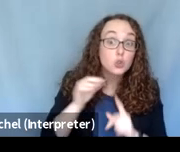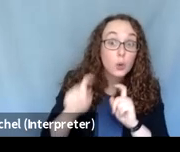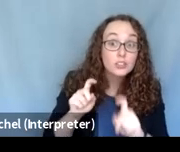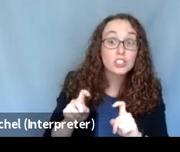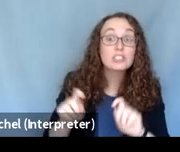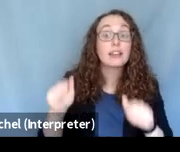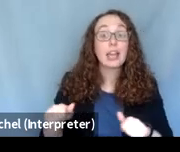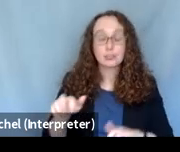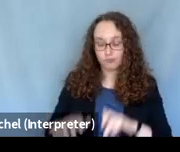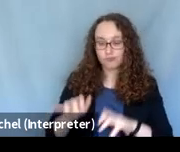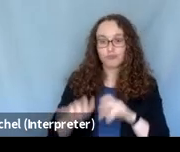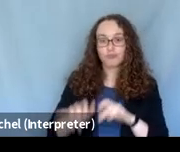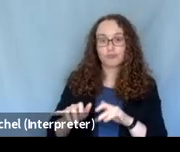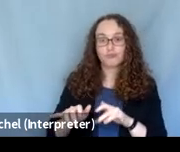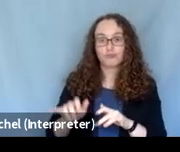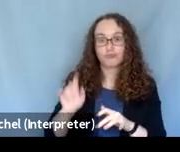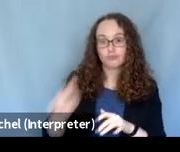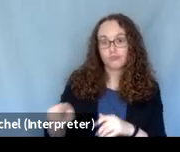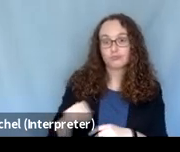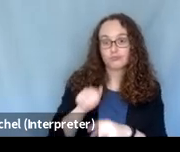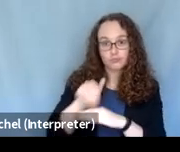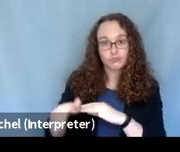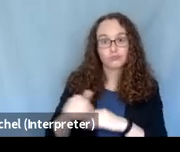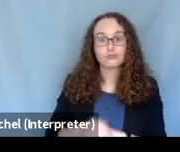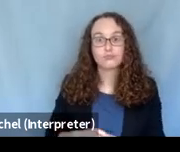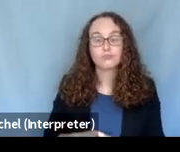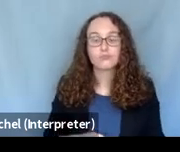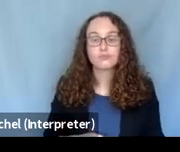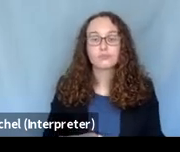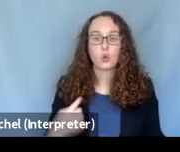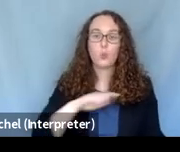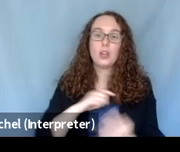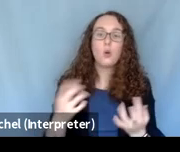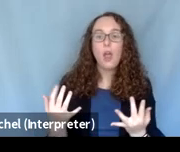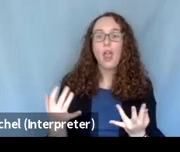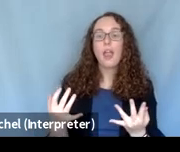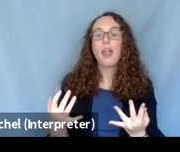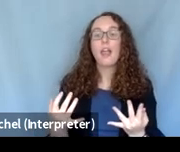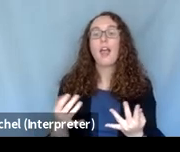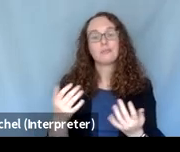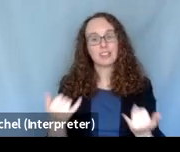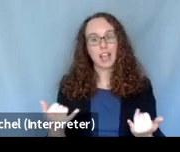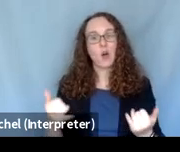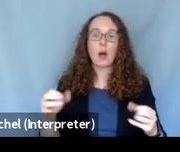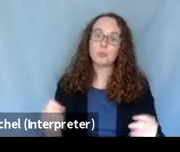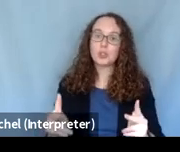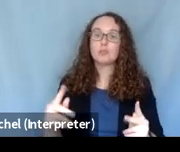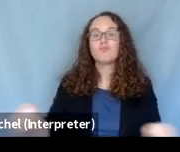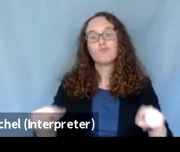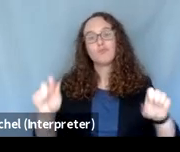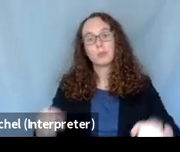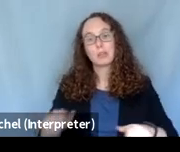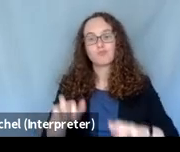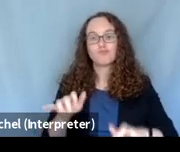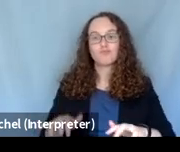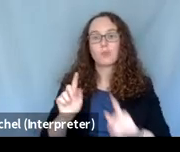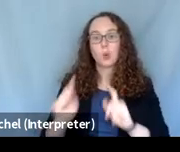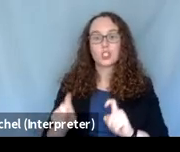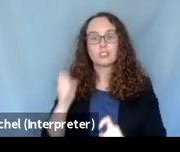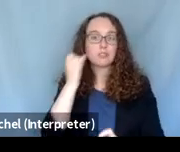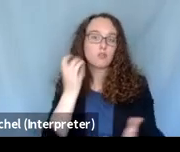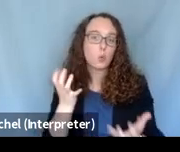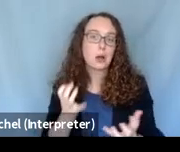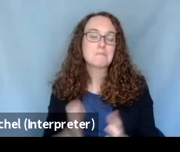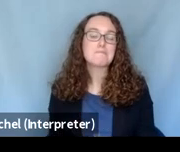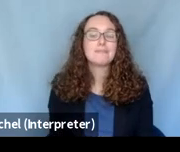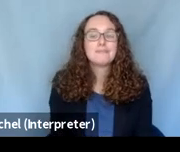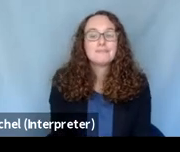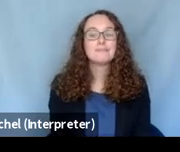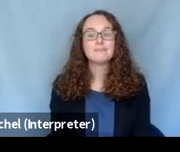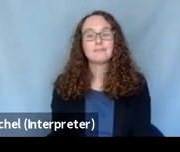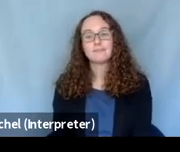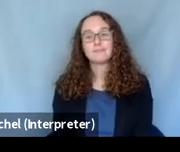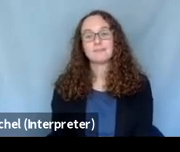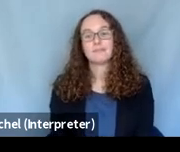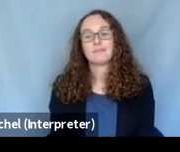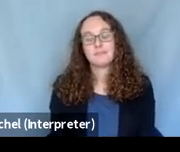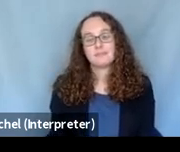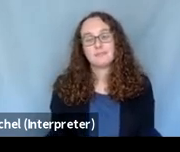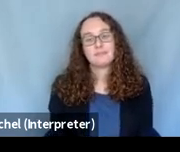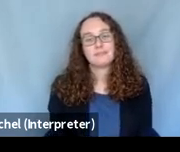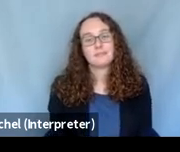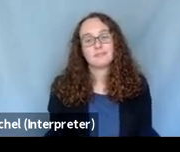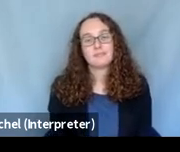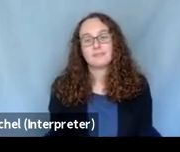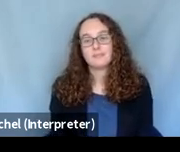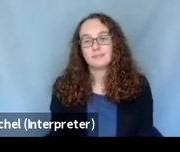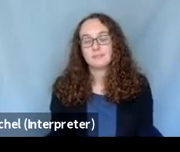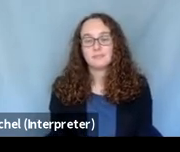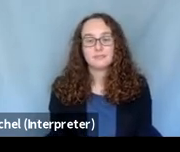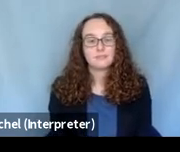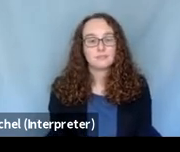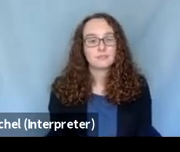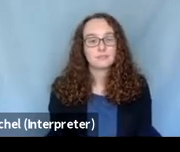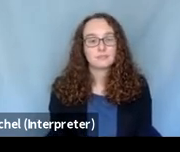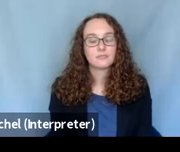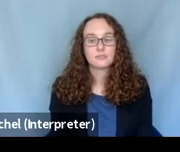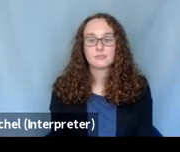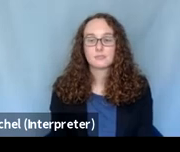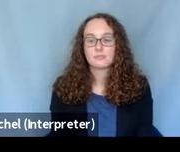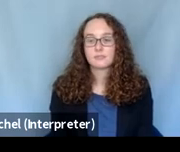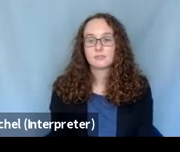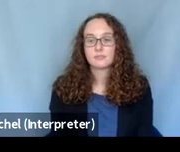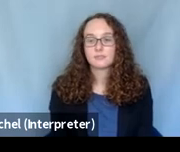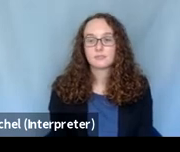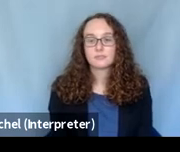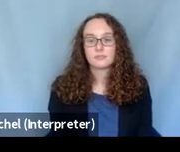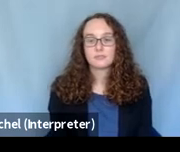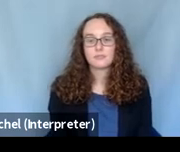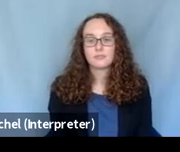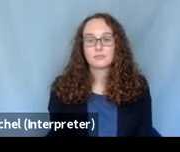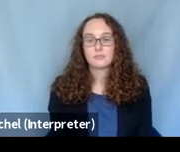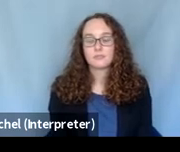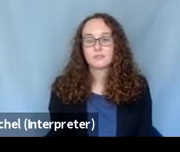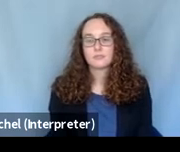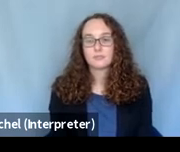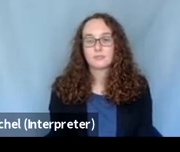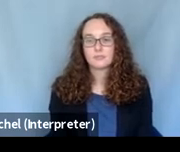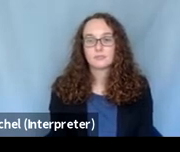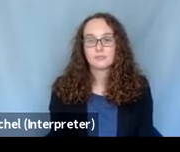out your questions so we'll wait for you to type it in.